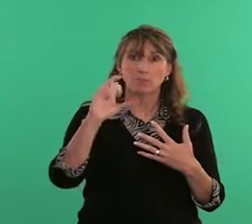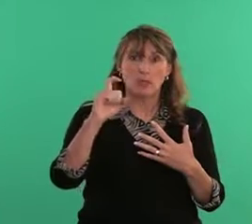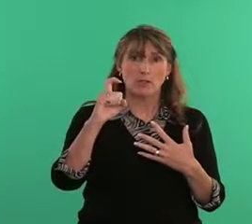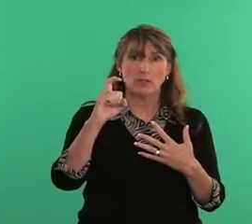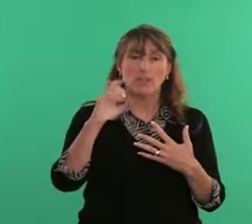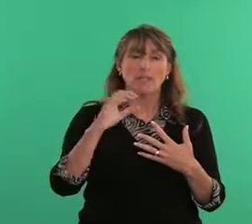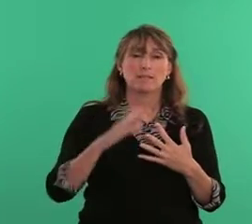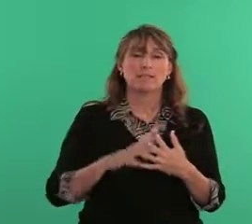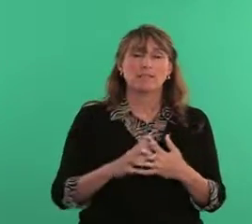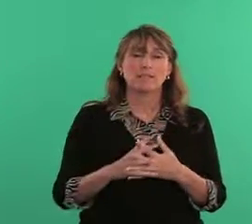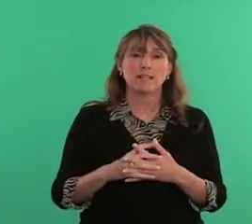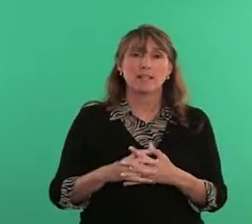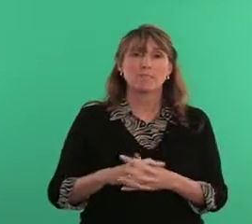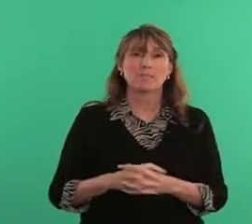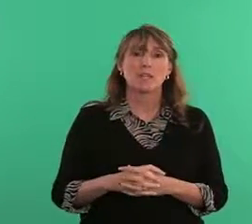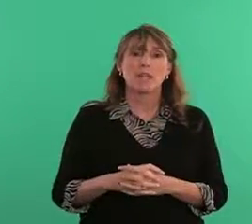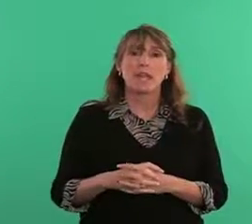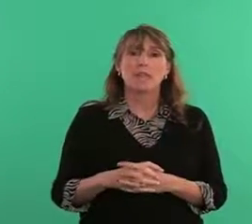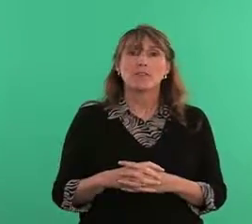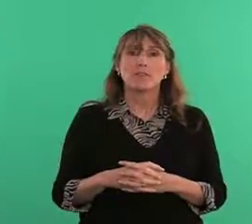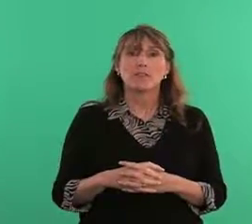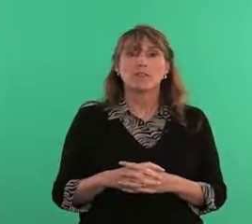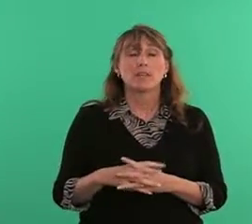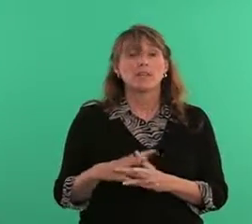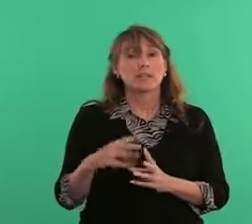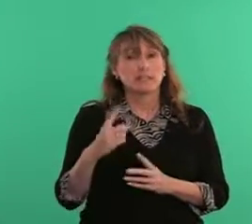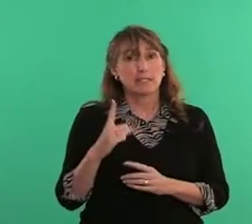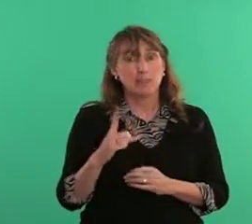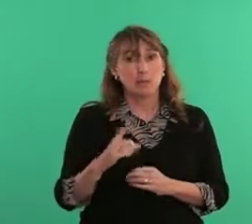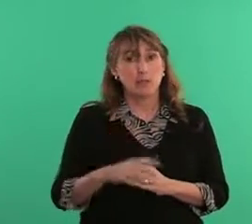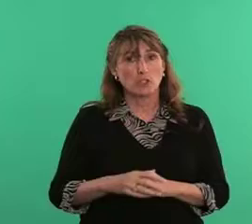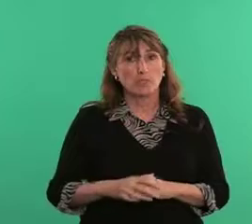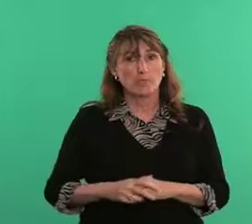how do you make the sign and the fifth is the expression